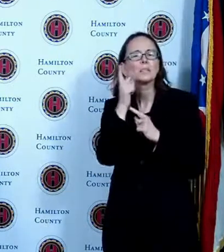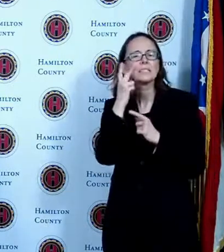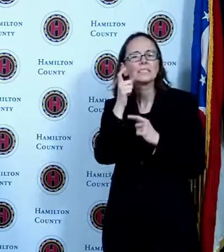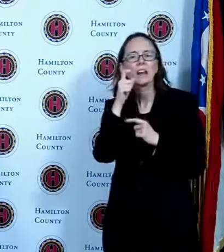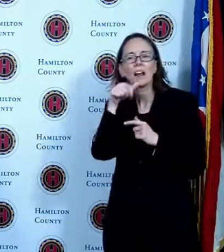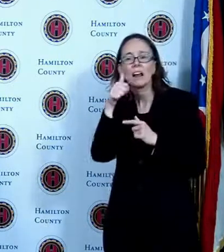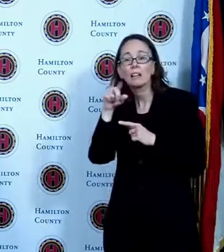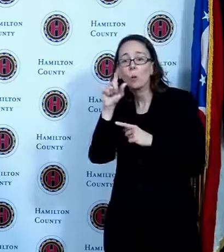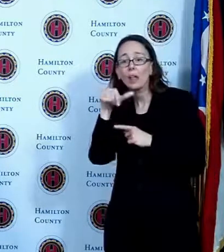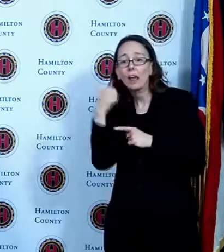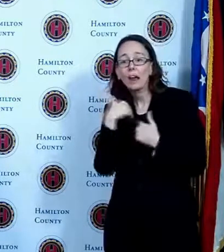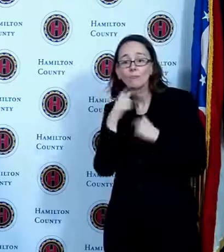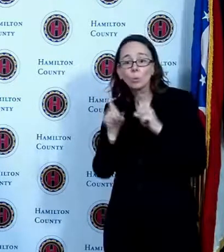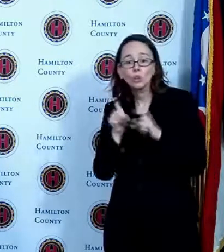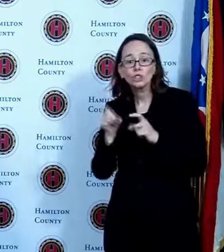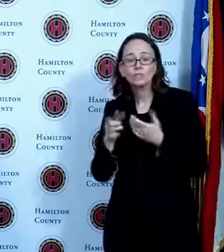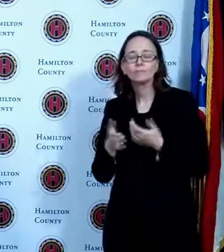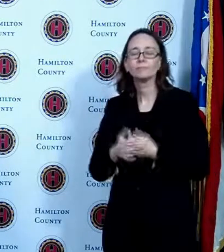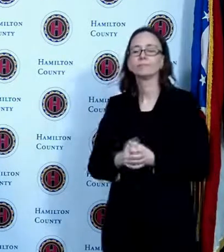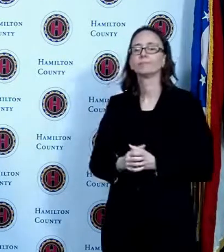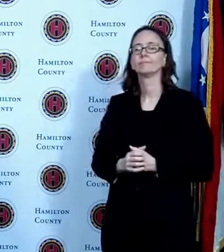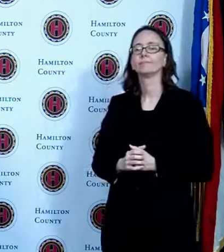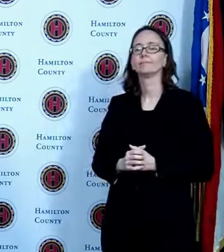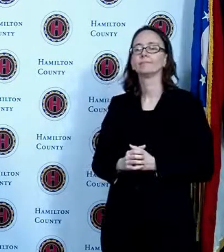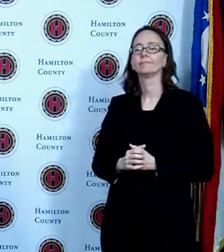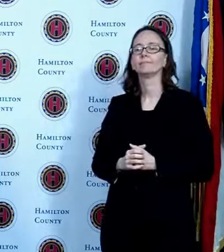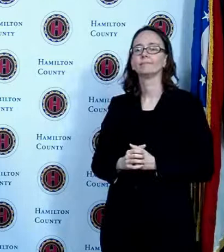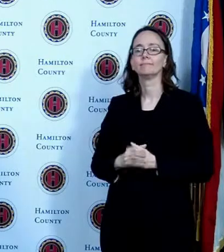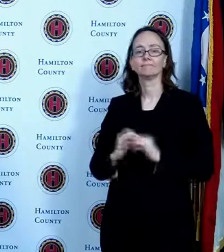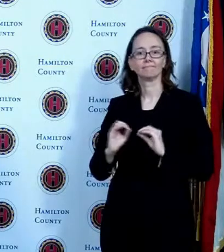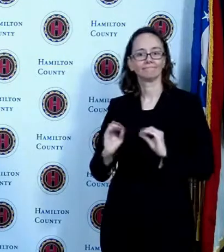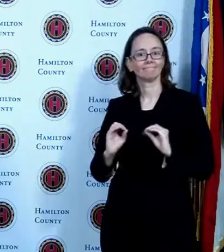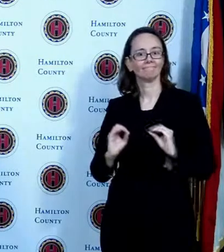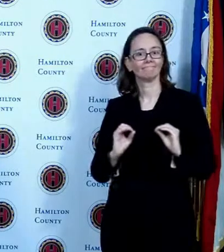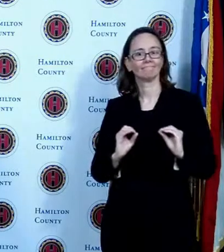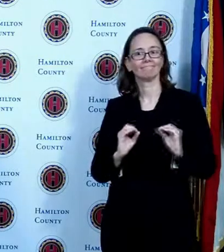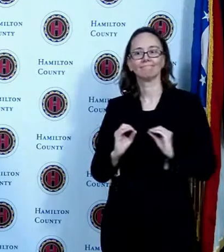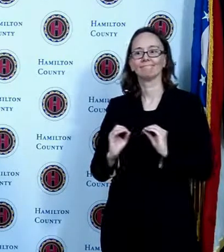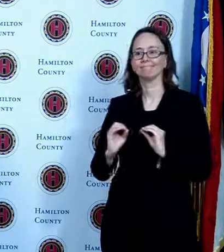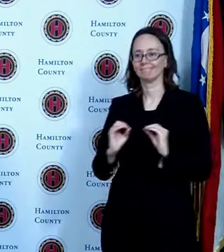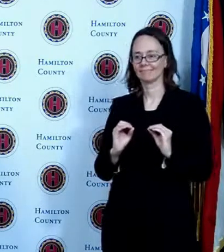you not seeing any in the chat